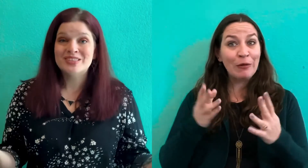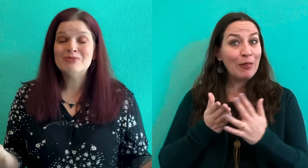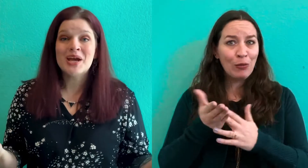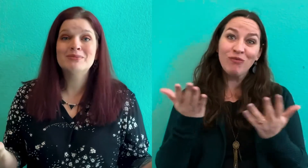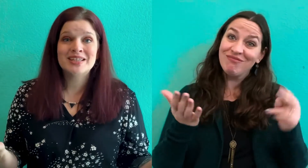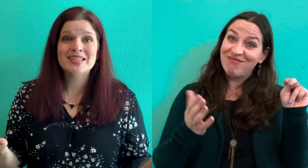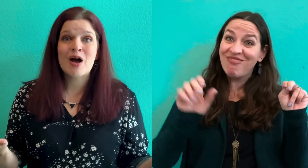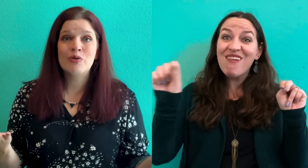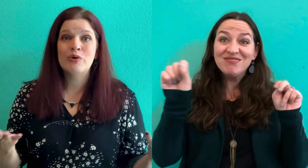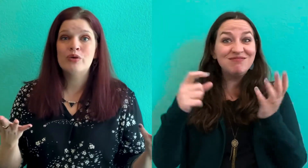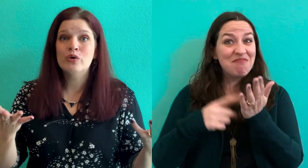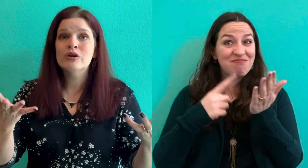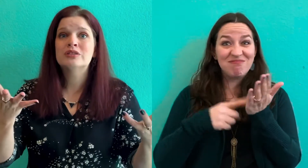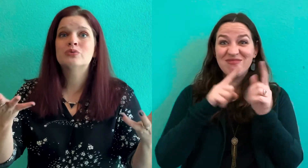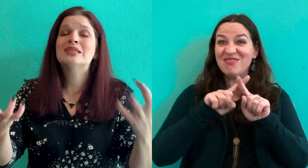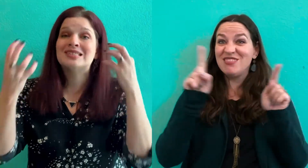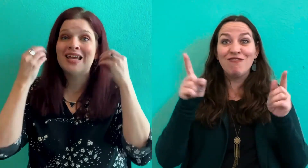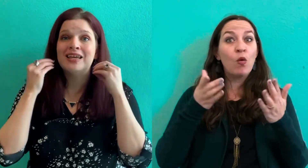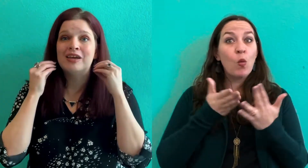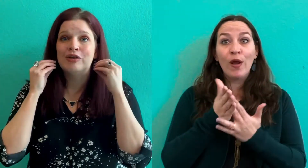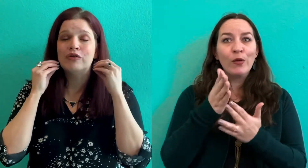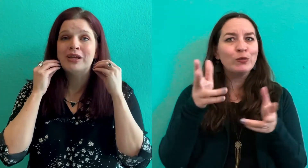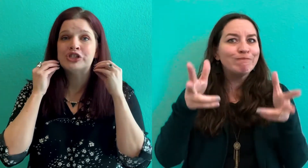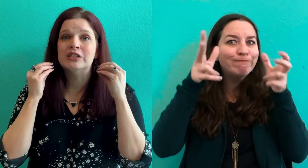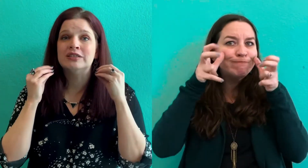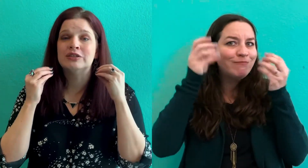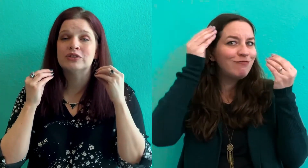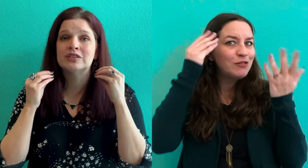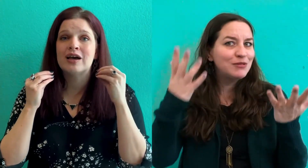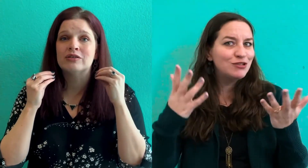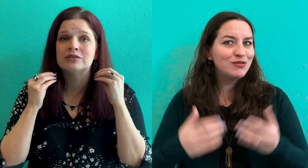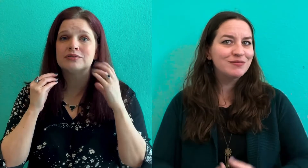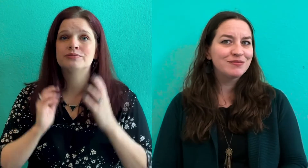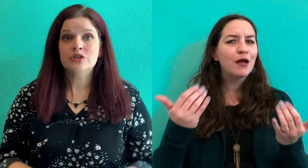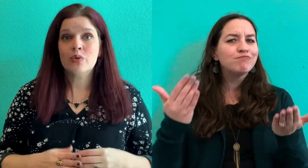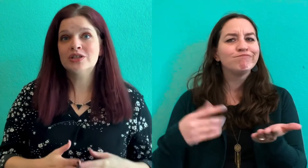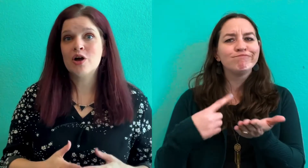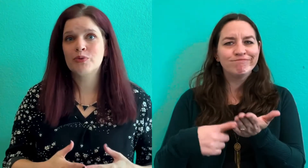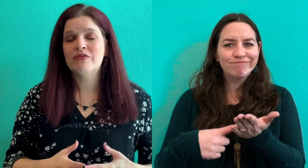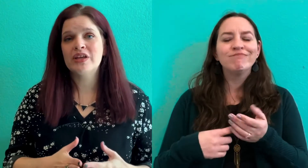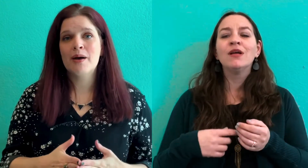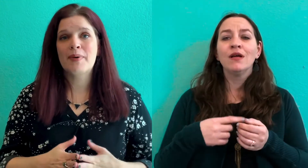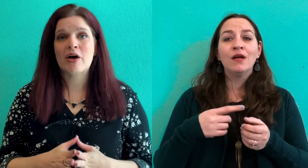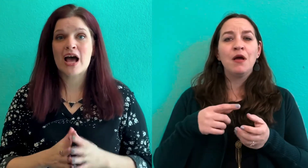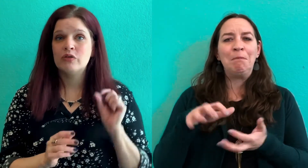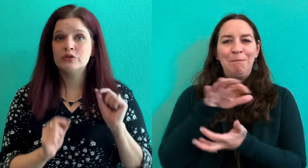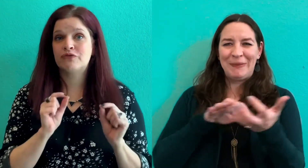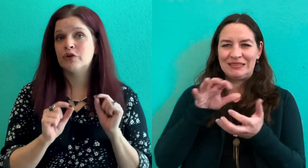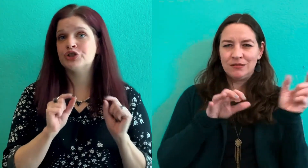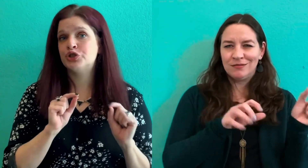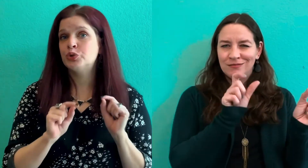Sometimes that's how the brain works when it's taking in information in these different styles. So I want to talk briefly about how those first two